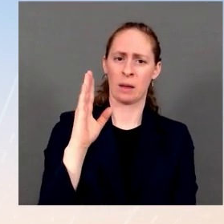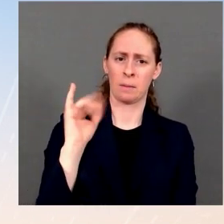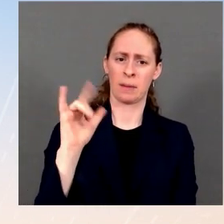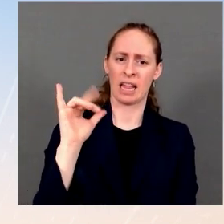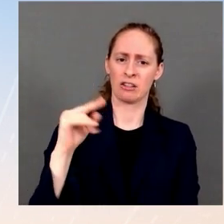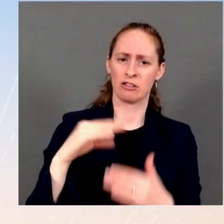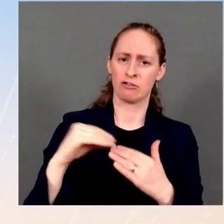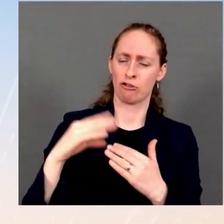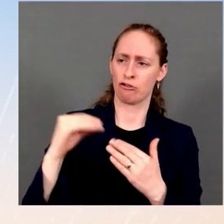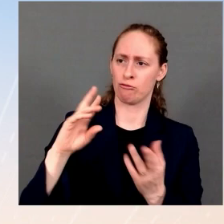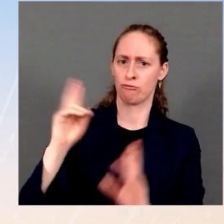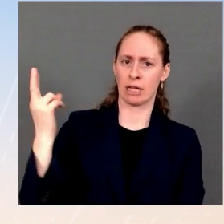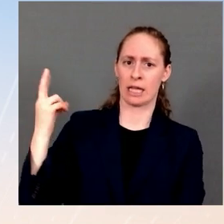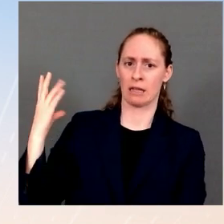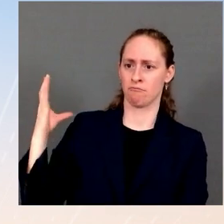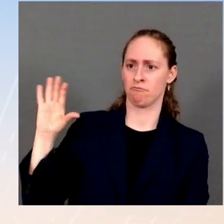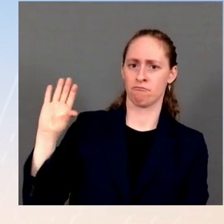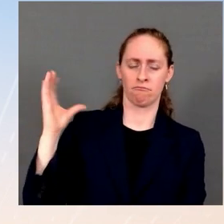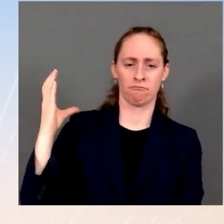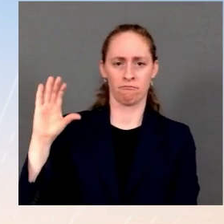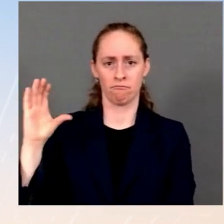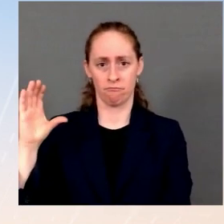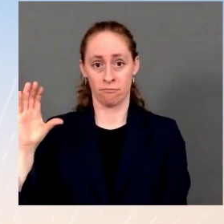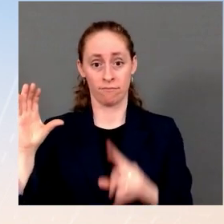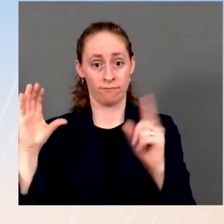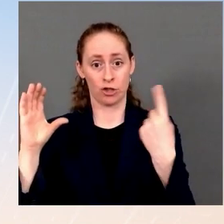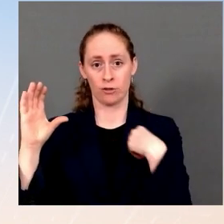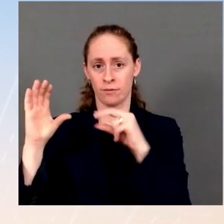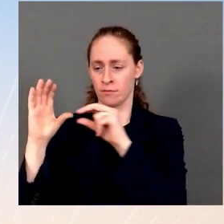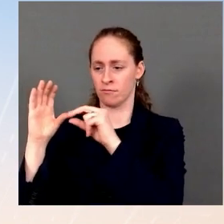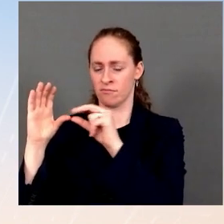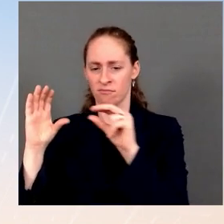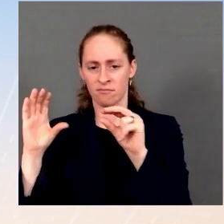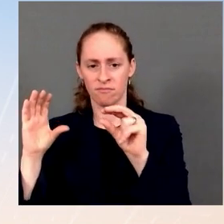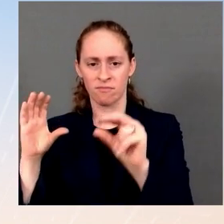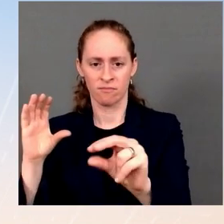We're going to mobilize the resources we're already mobilizing through the American Rescue Plan